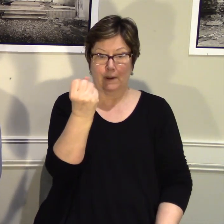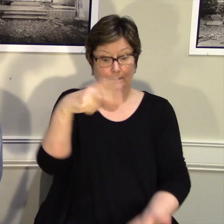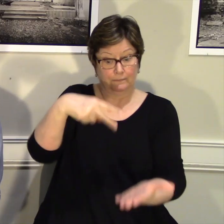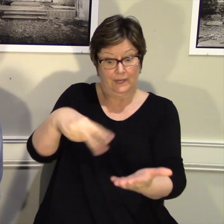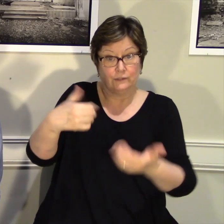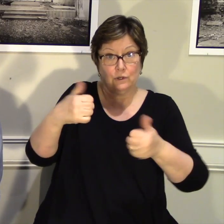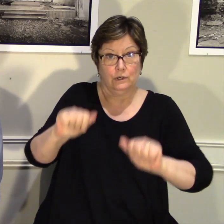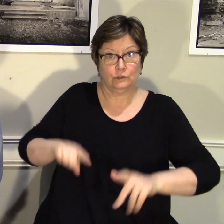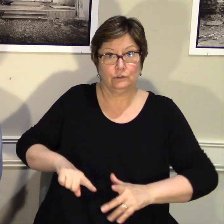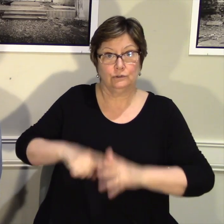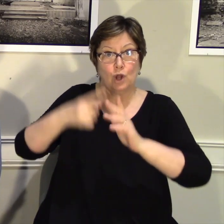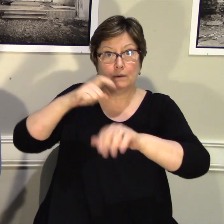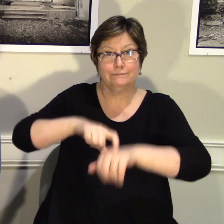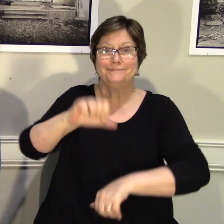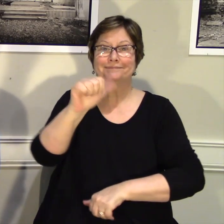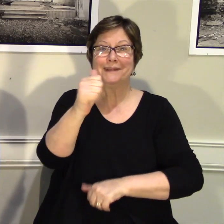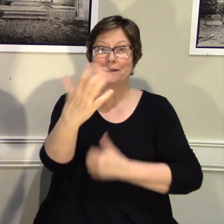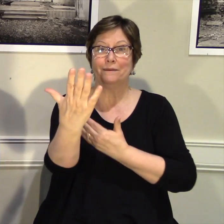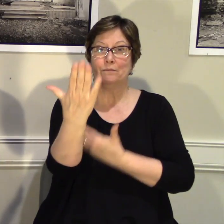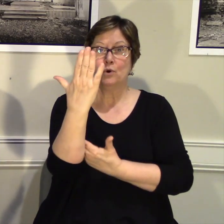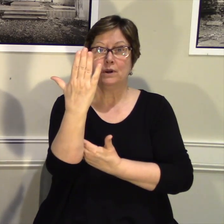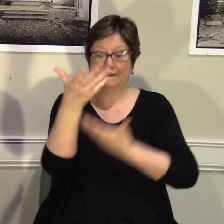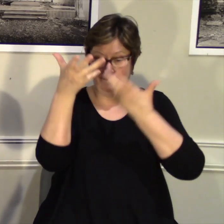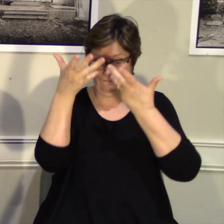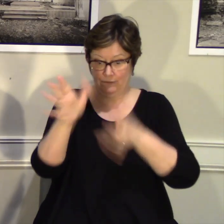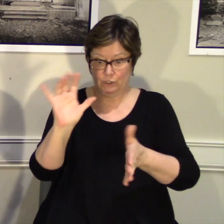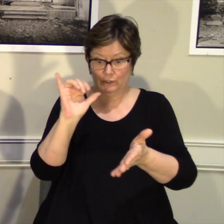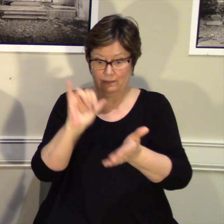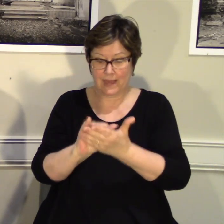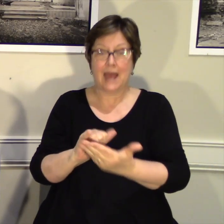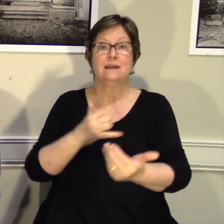will begin at 10:00 a.m. and will be followed by singing and acting callbacks